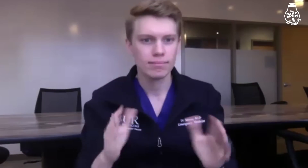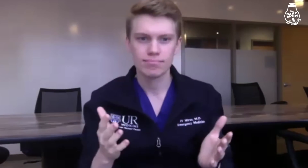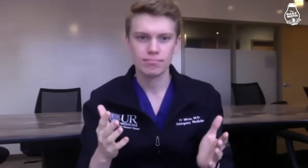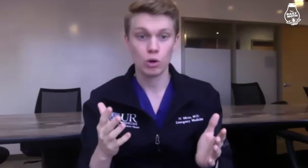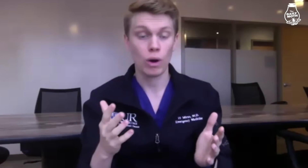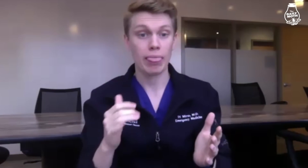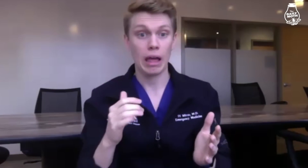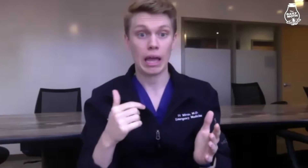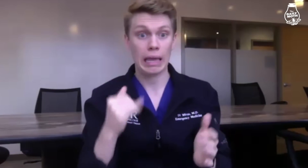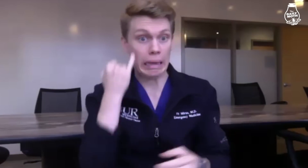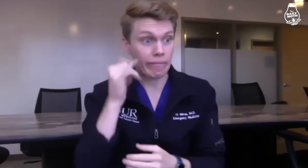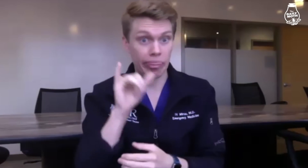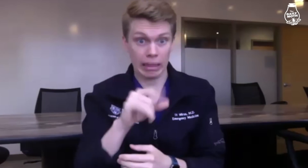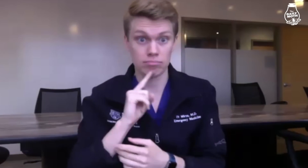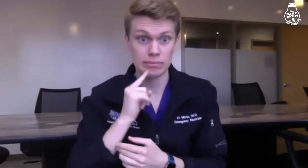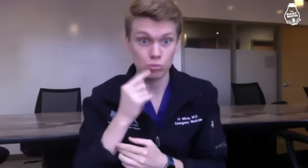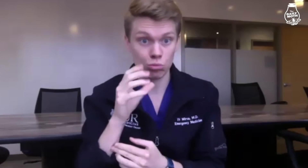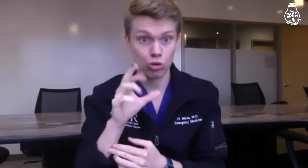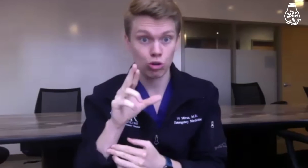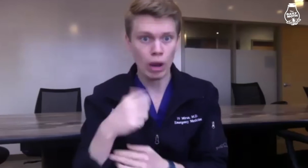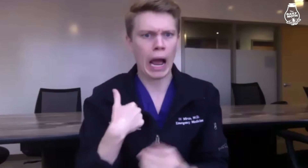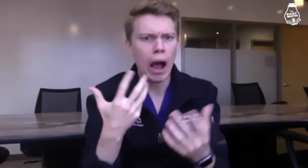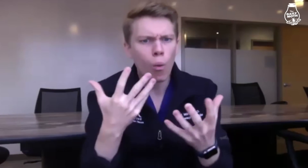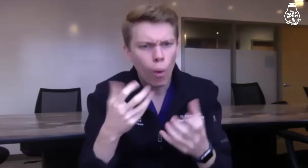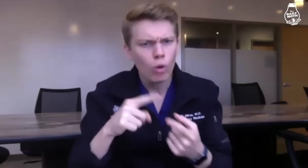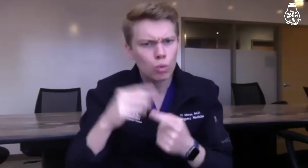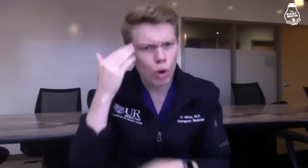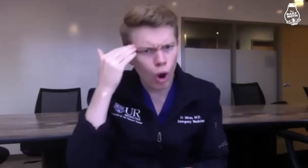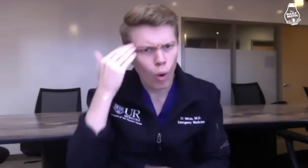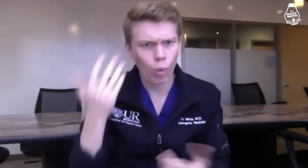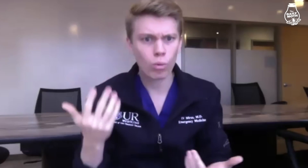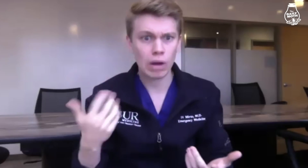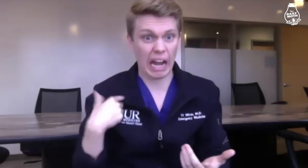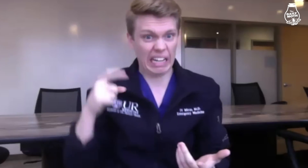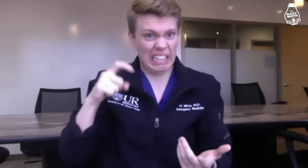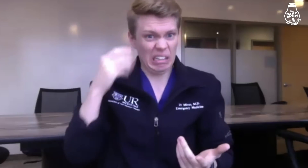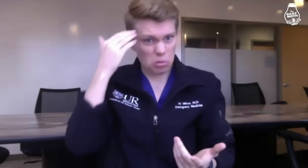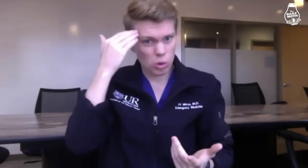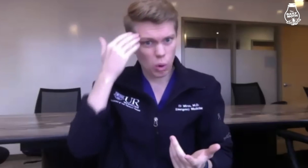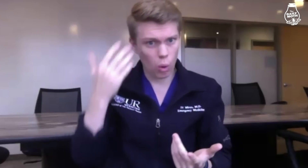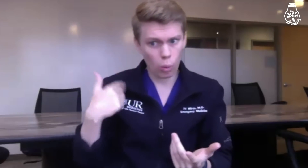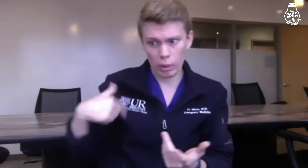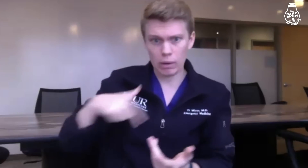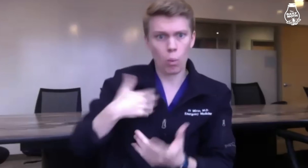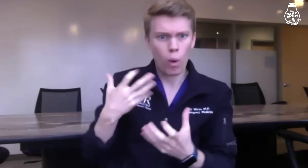That'd be great if that was a cure. I want to know, I need to know.